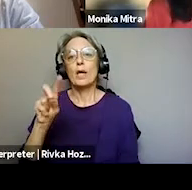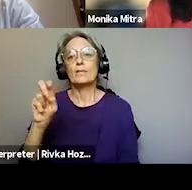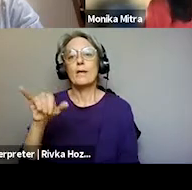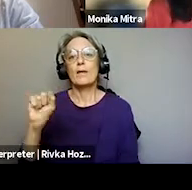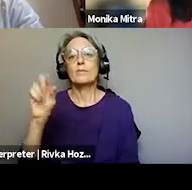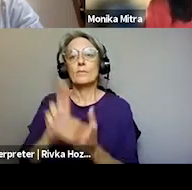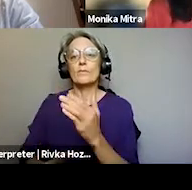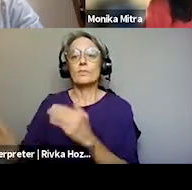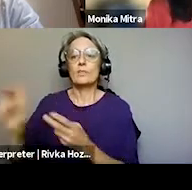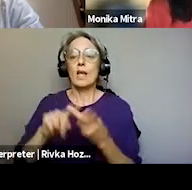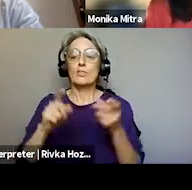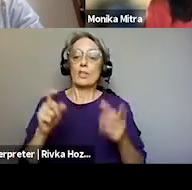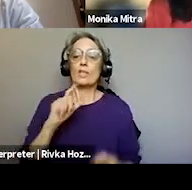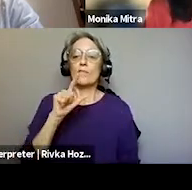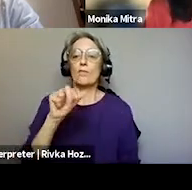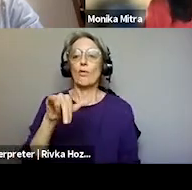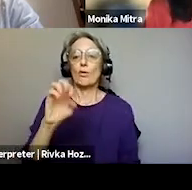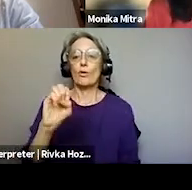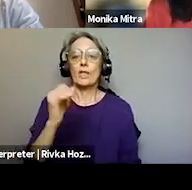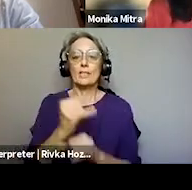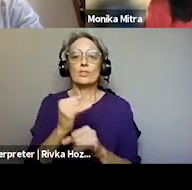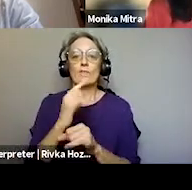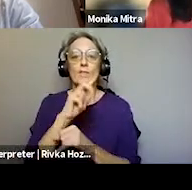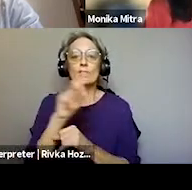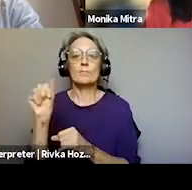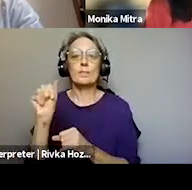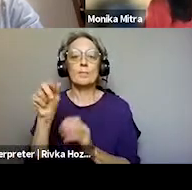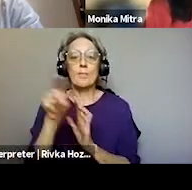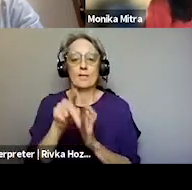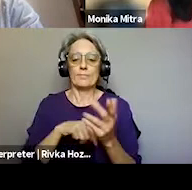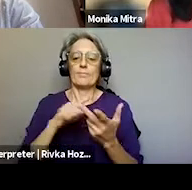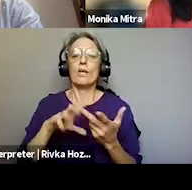for Disability Policy. She’s also the CO-PI of the recently launched Center